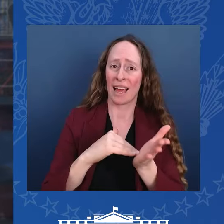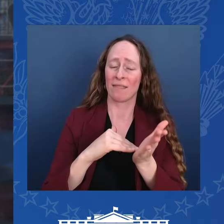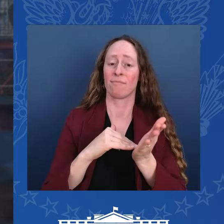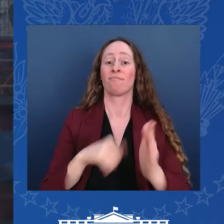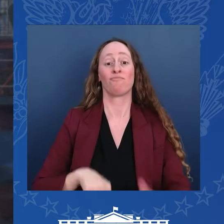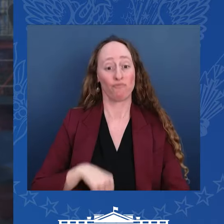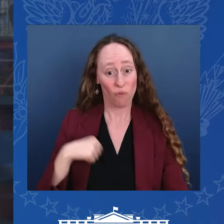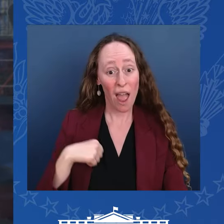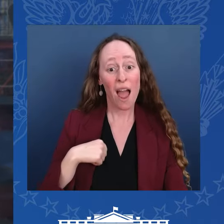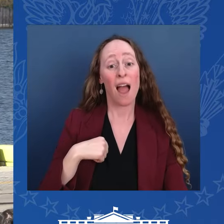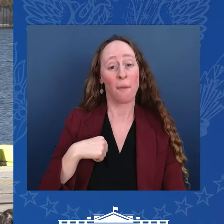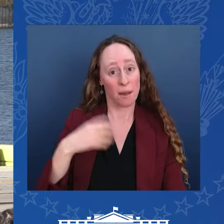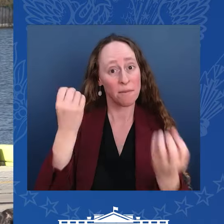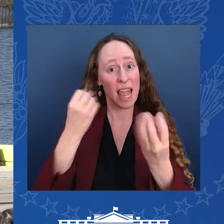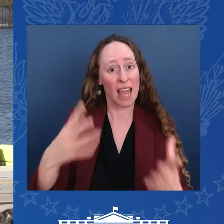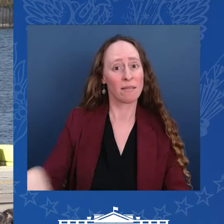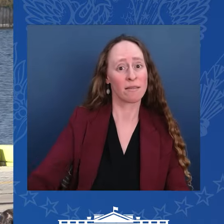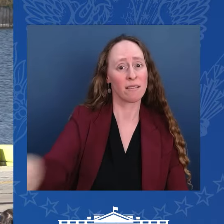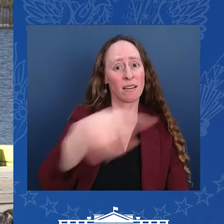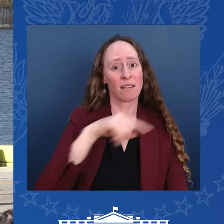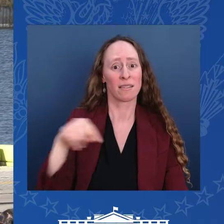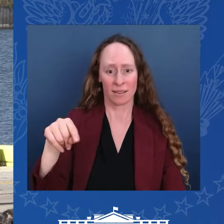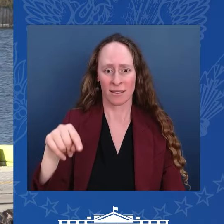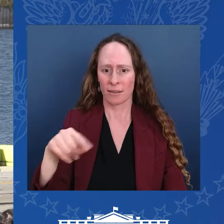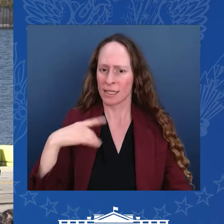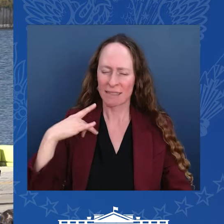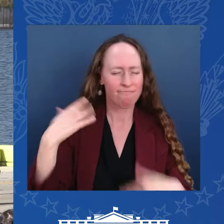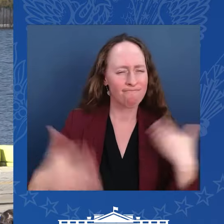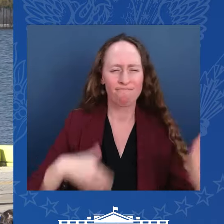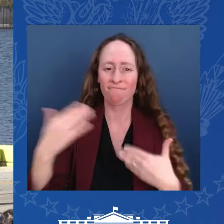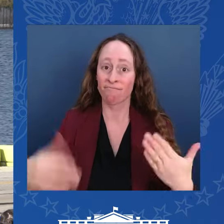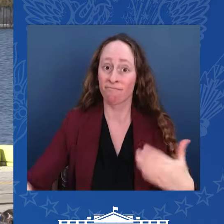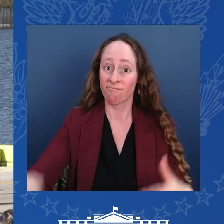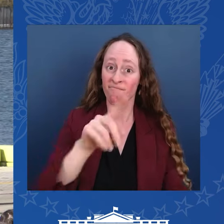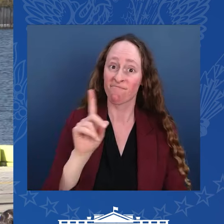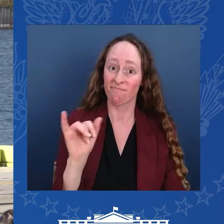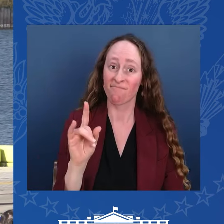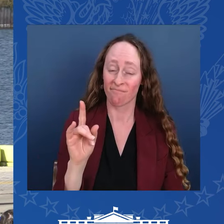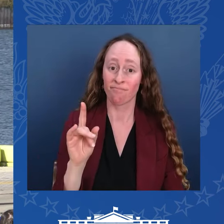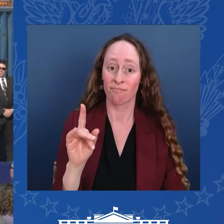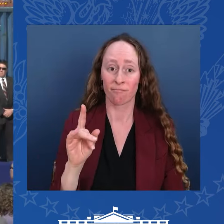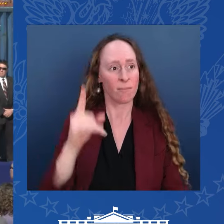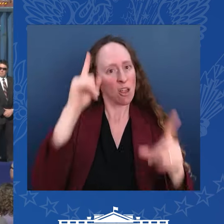you did just that. The port is back open for business. I want to thank the Coast Guard,